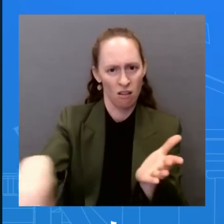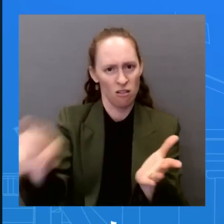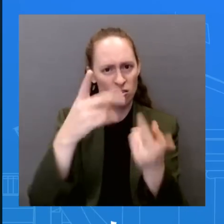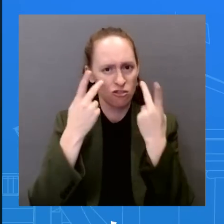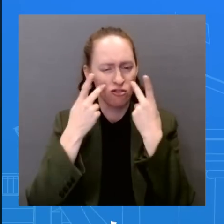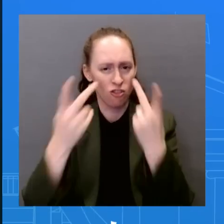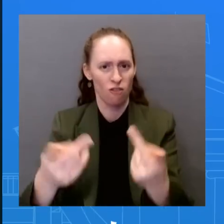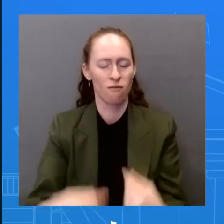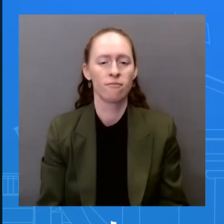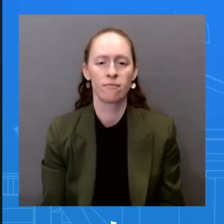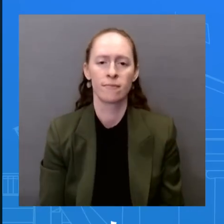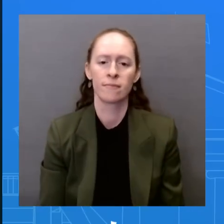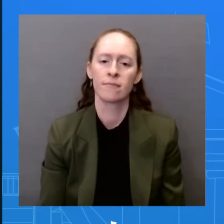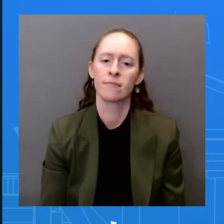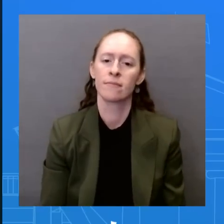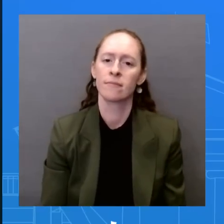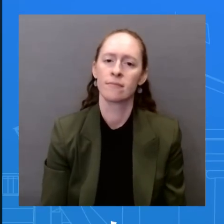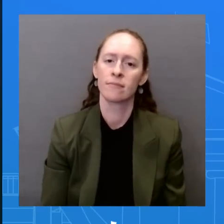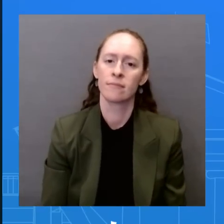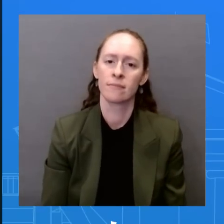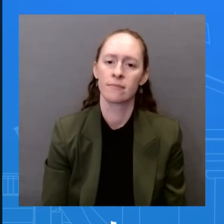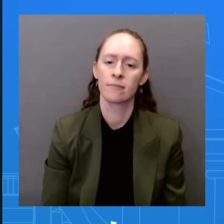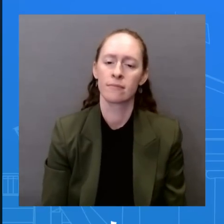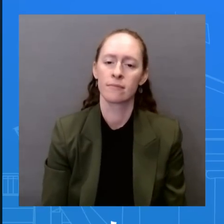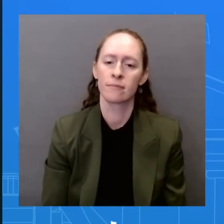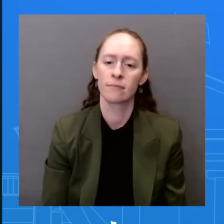"patriots," that's problematic. That's coming from leaders